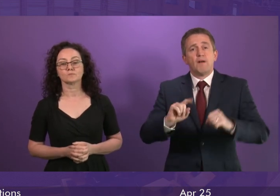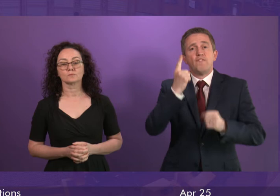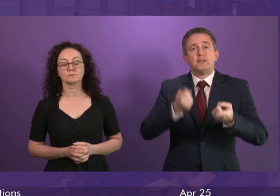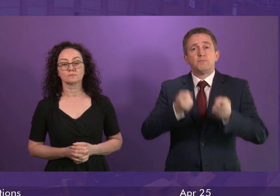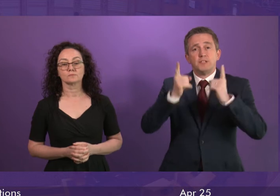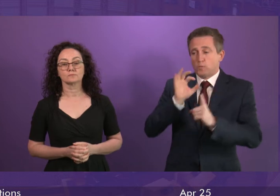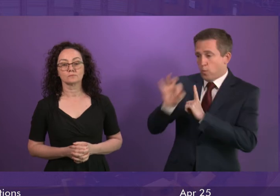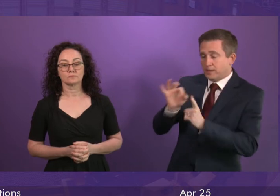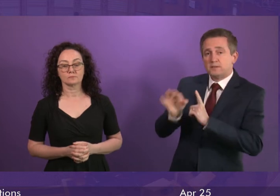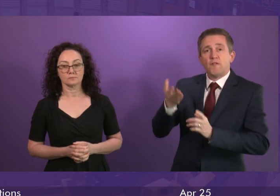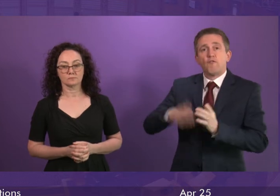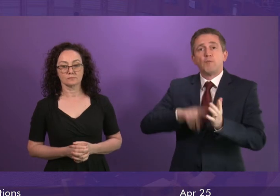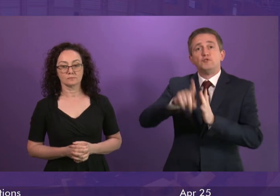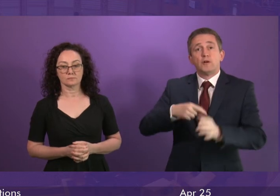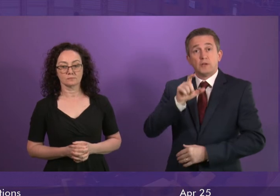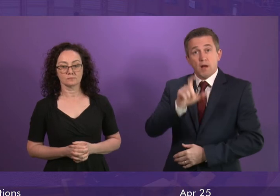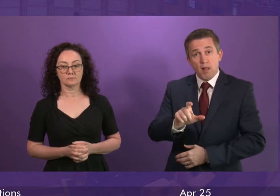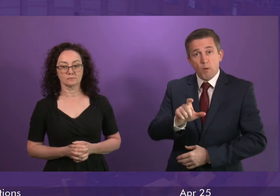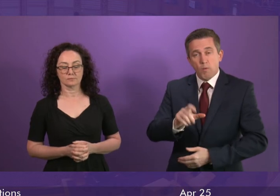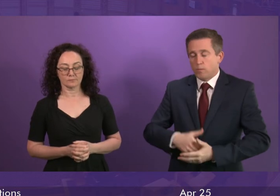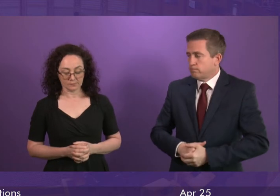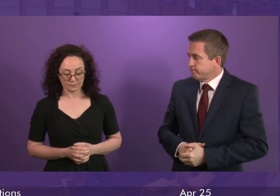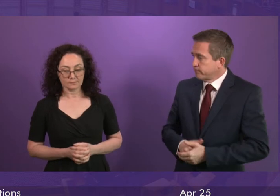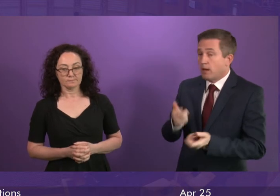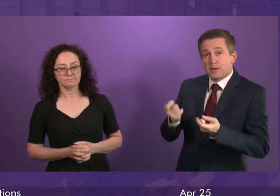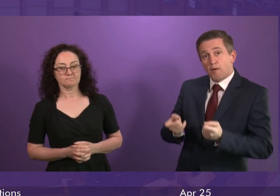Question number one from Jackson Carlaw (Eastwood) (Con):